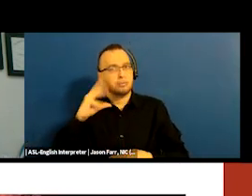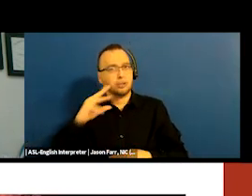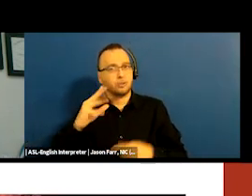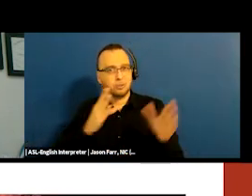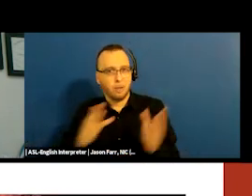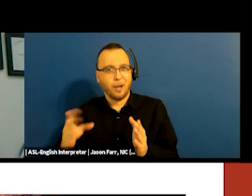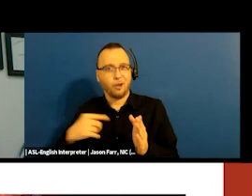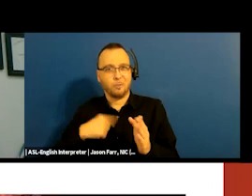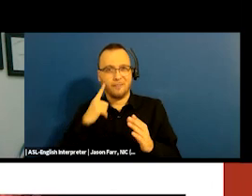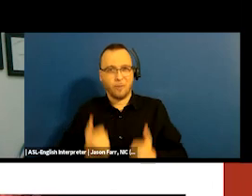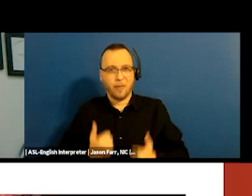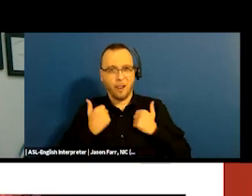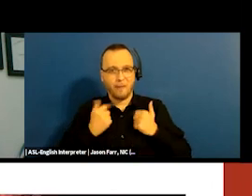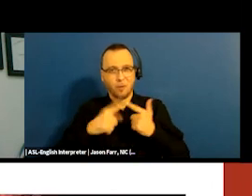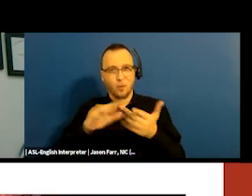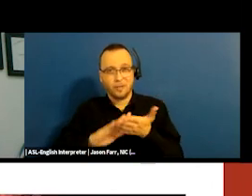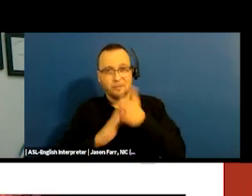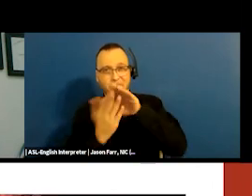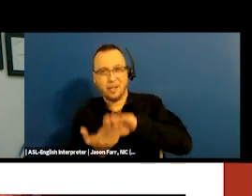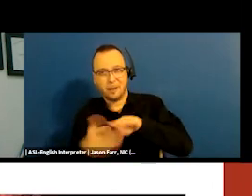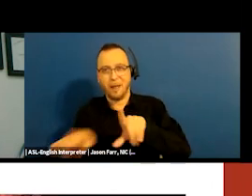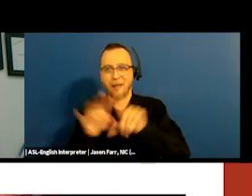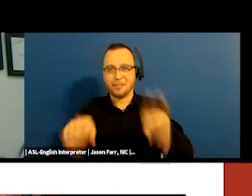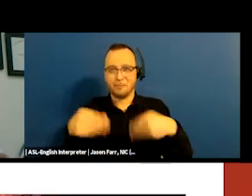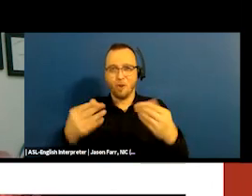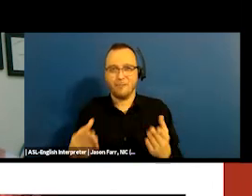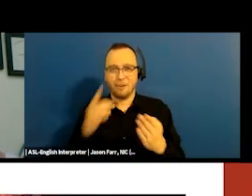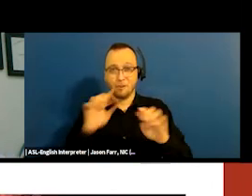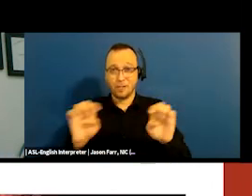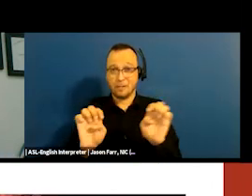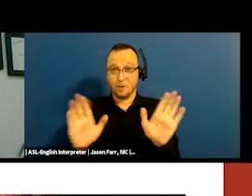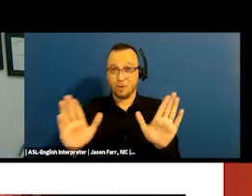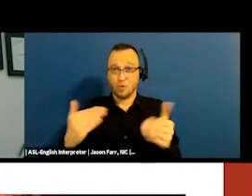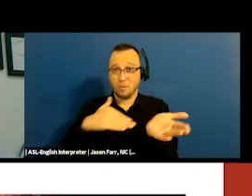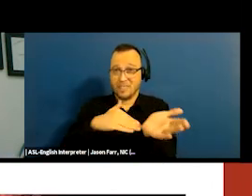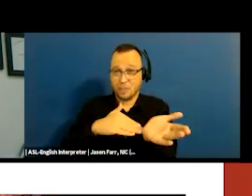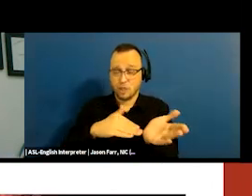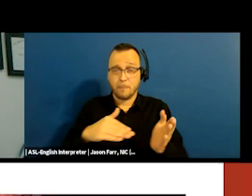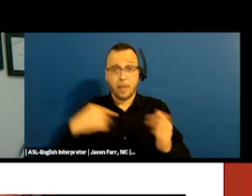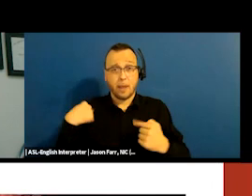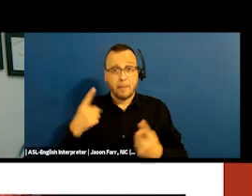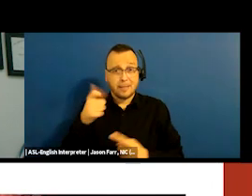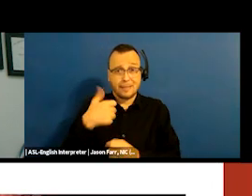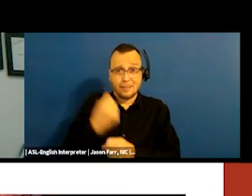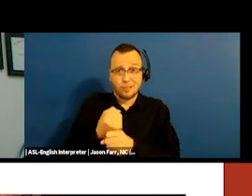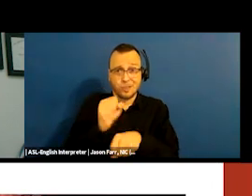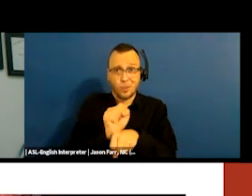And you can imagine that at this point, a lifetime experience of self de-escalation. But in retrospect,